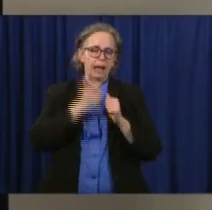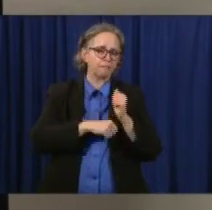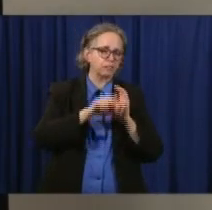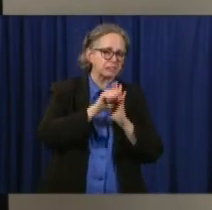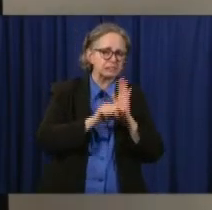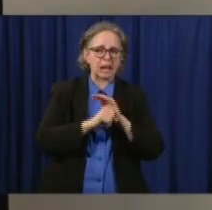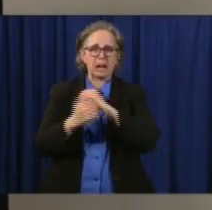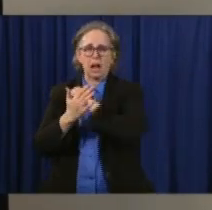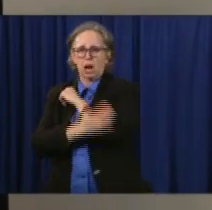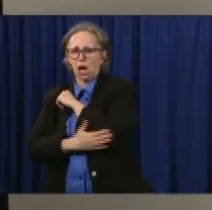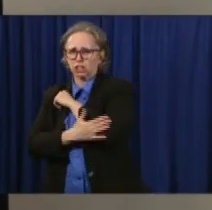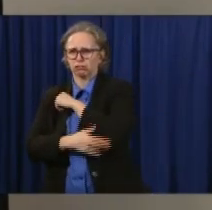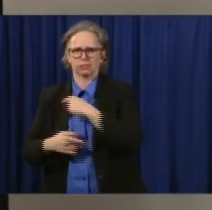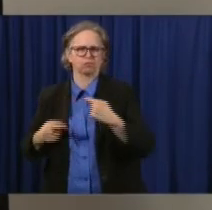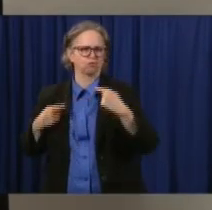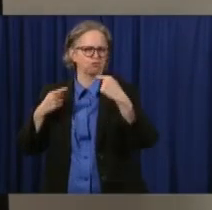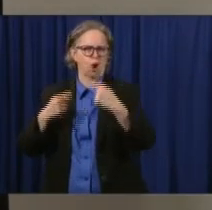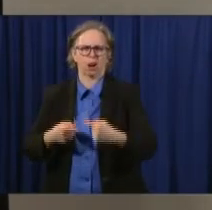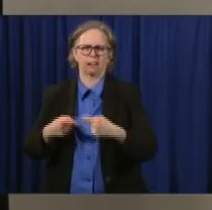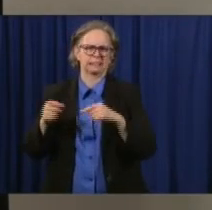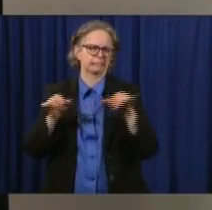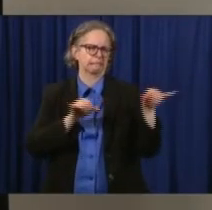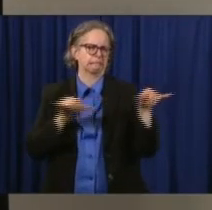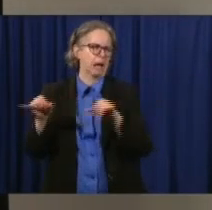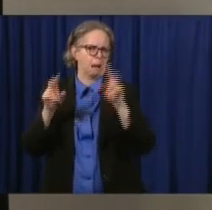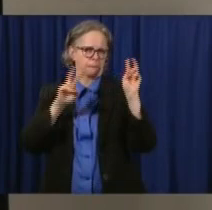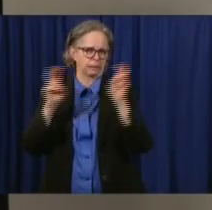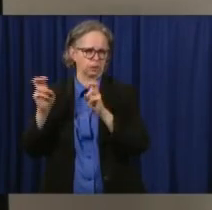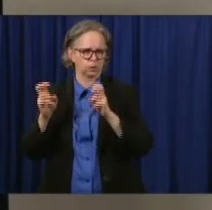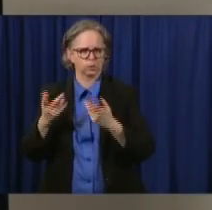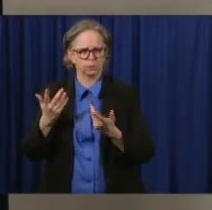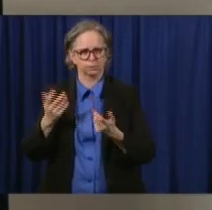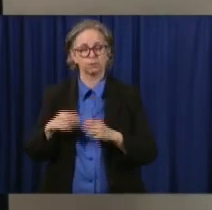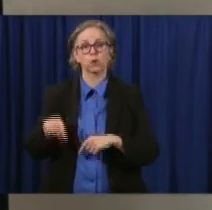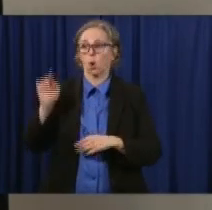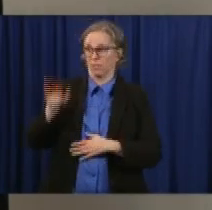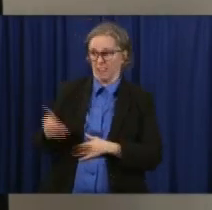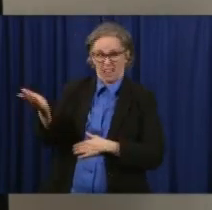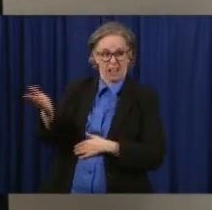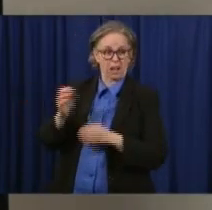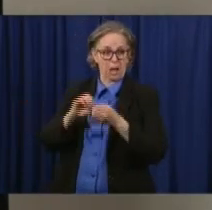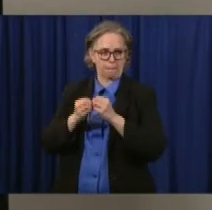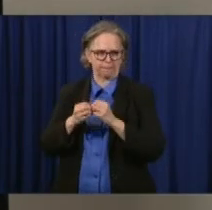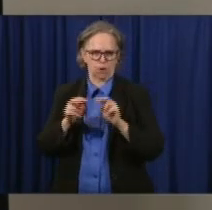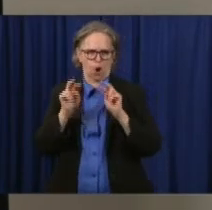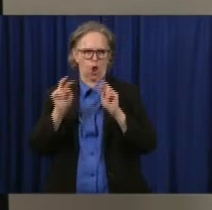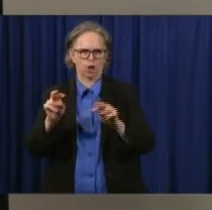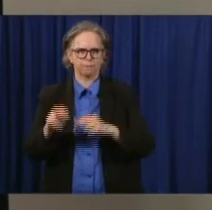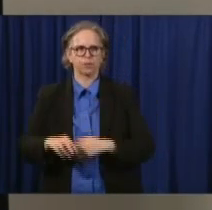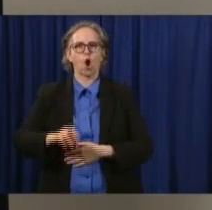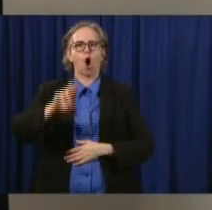ABOUT HOW WE REALLY MEASURE OUR PROGRESS AS WE MOVE FORWARD WE ARE LEARNING A LOT AS WE GO. YOU CAN SEE EVERY STATE IS